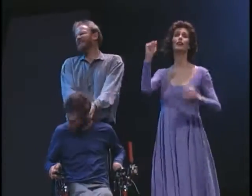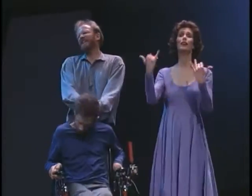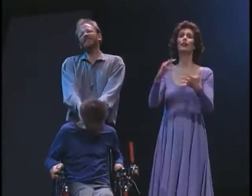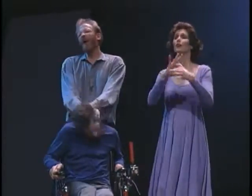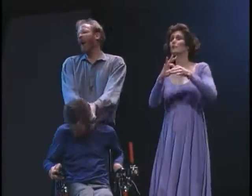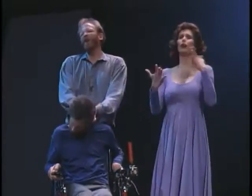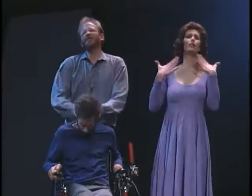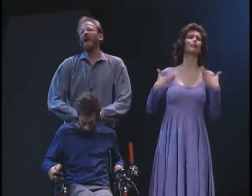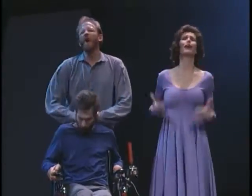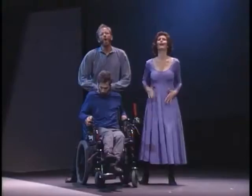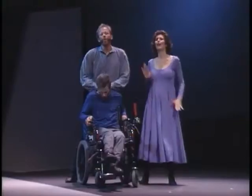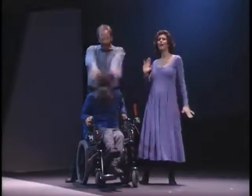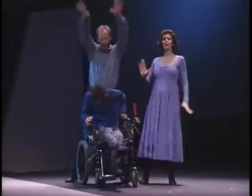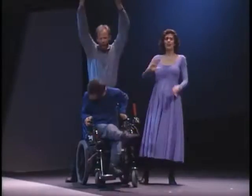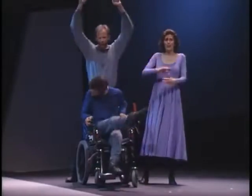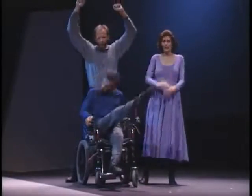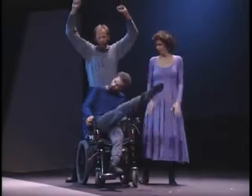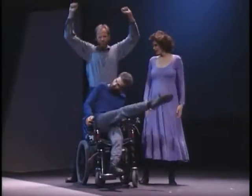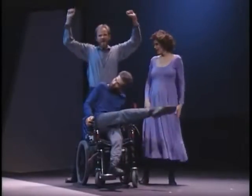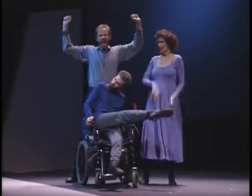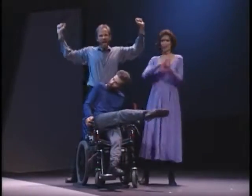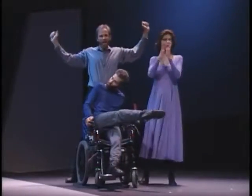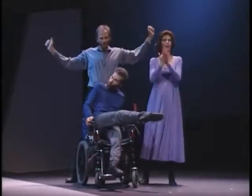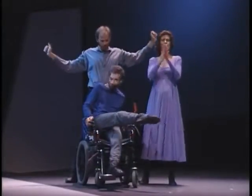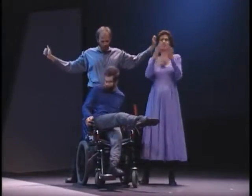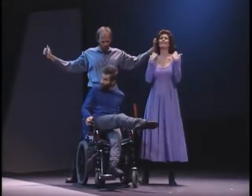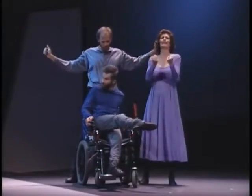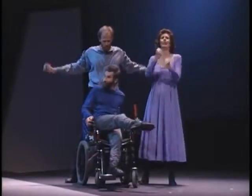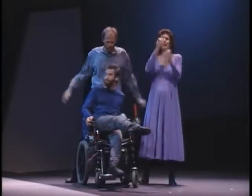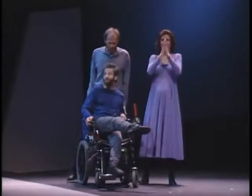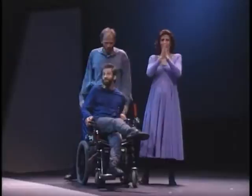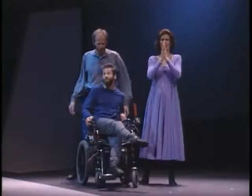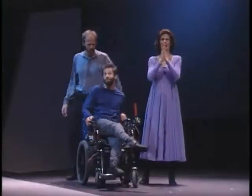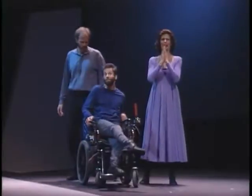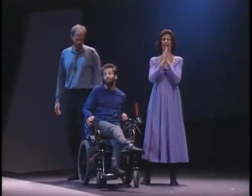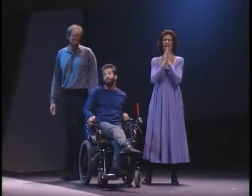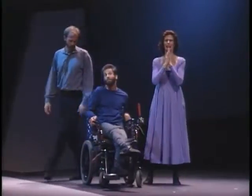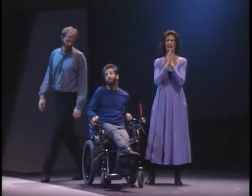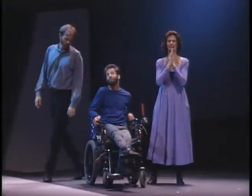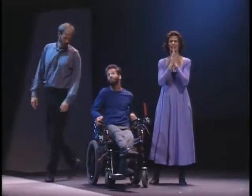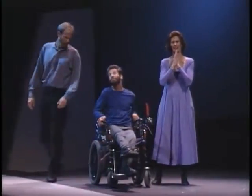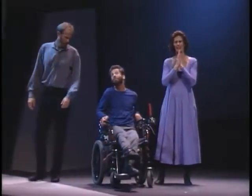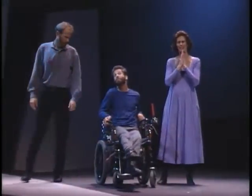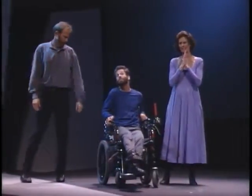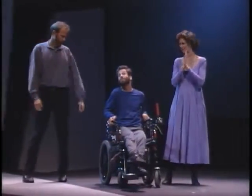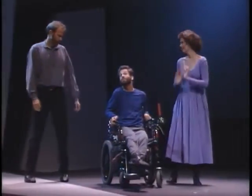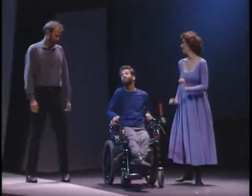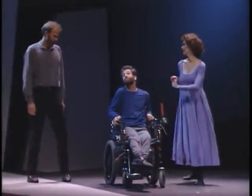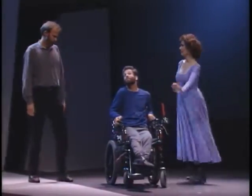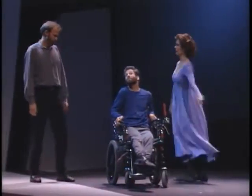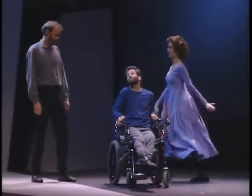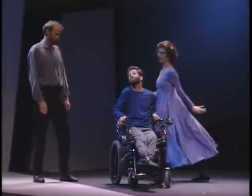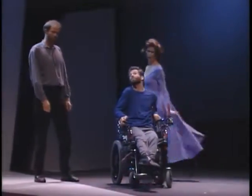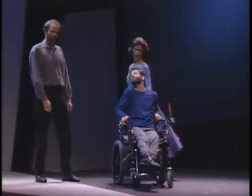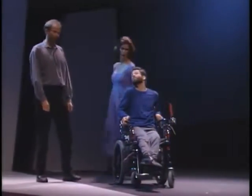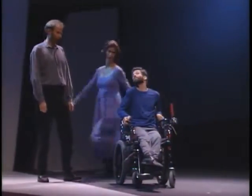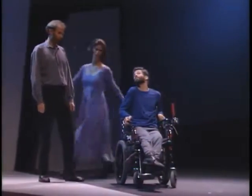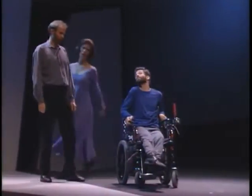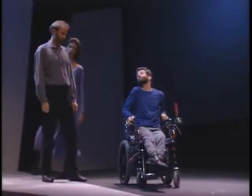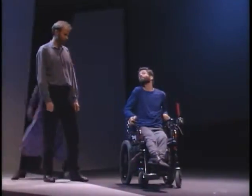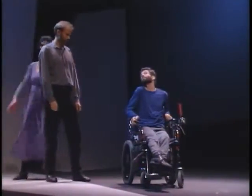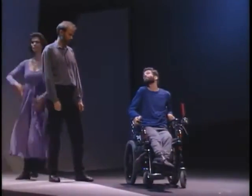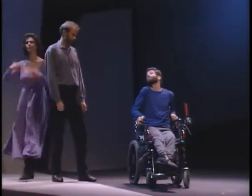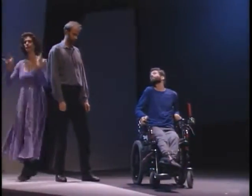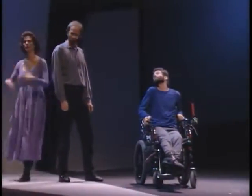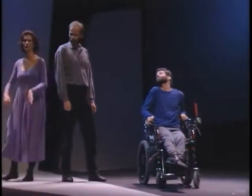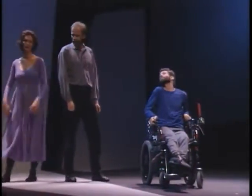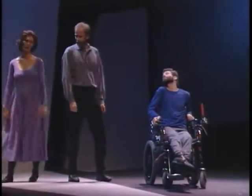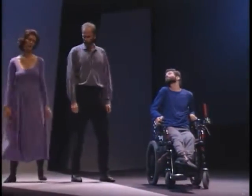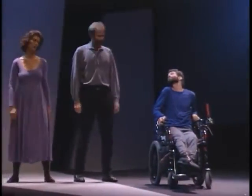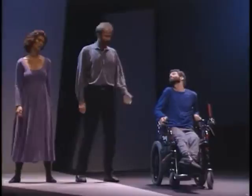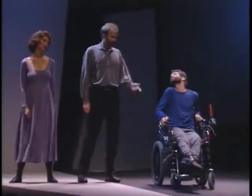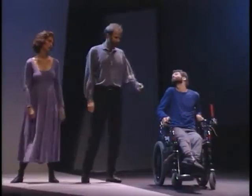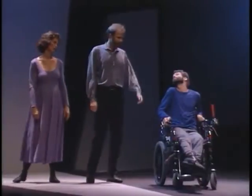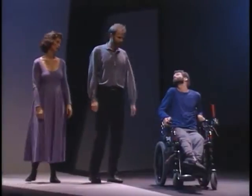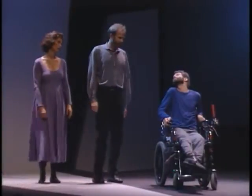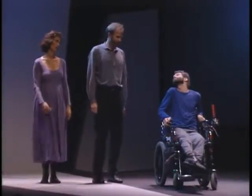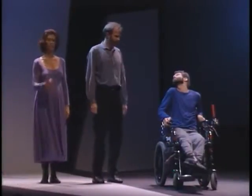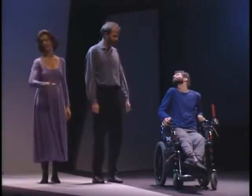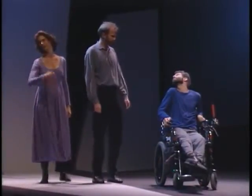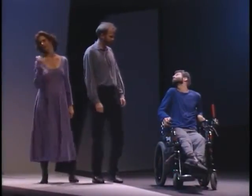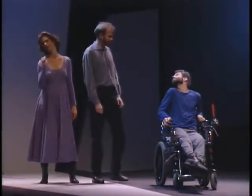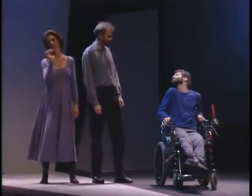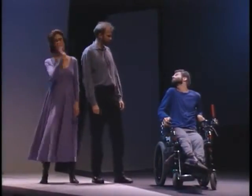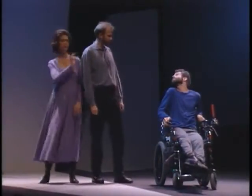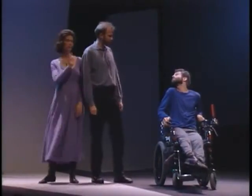dislodged I'm not gonna pity you or feel sorry for you